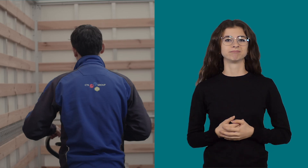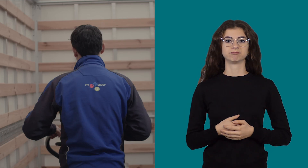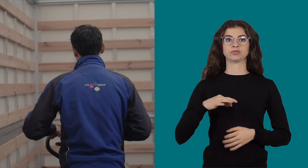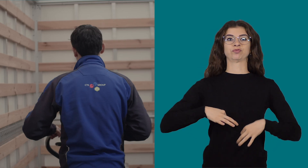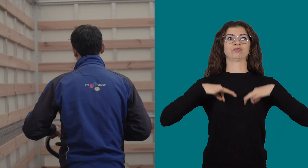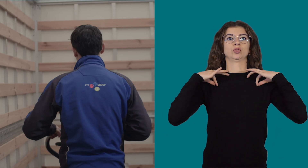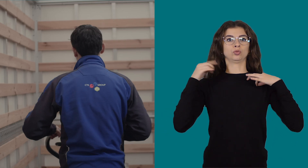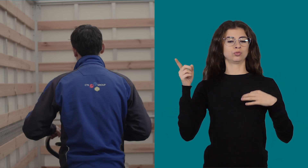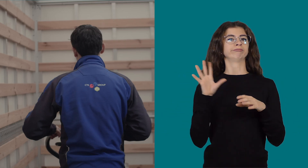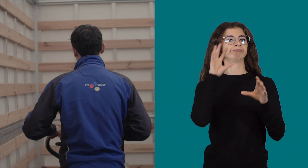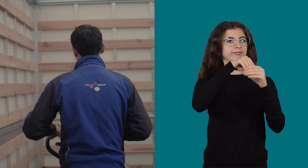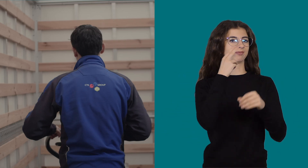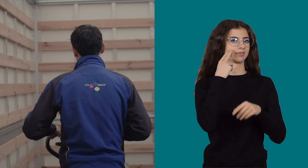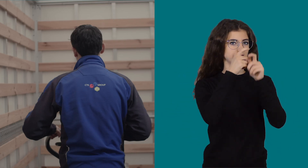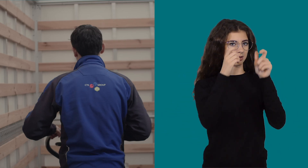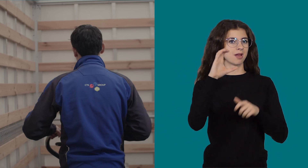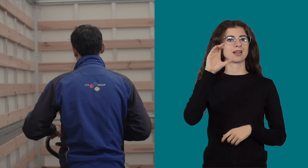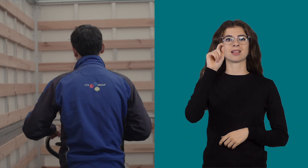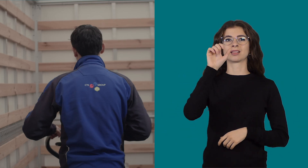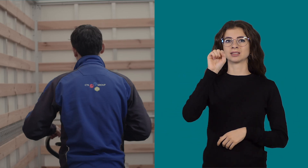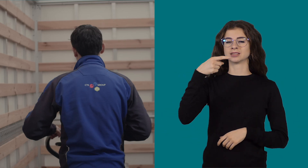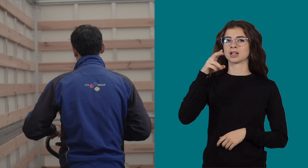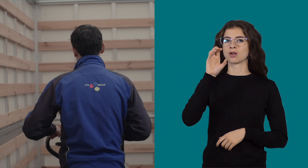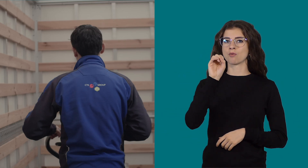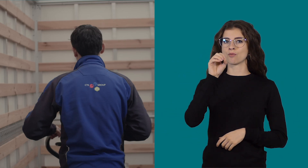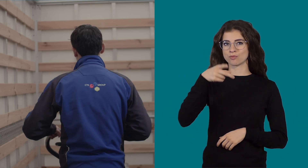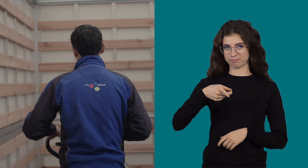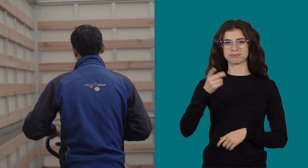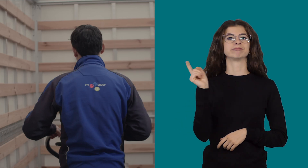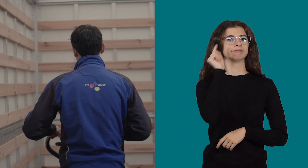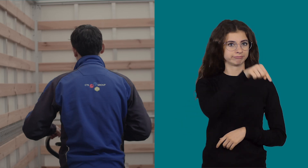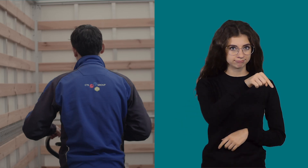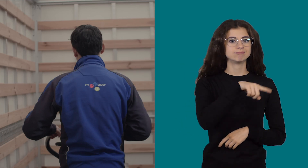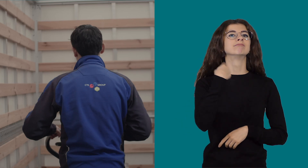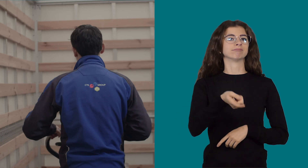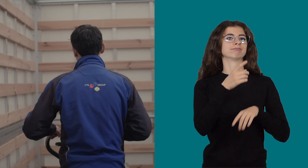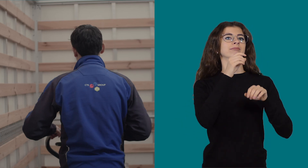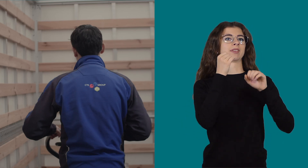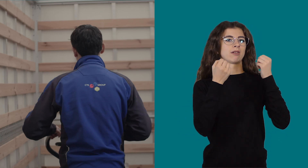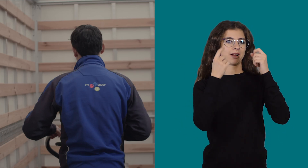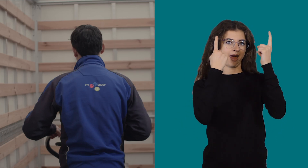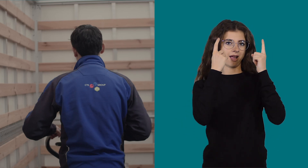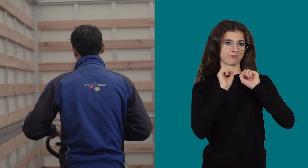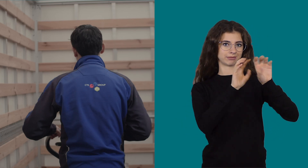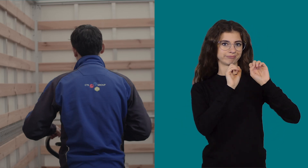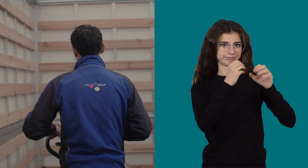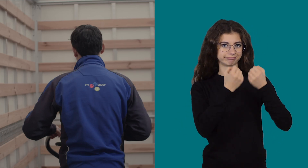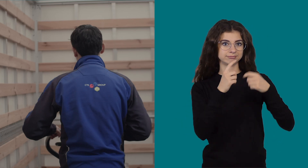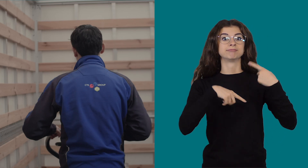In the morning, he goes to CTS GROUP to load the truck